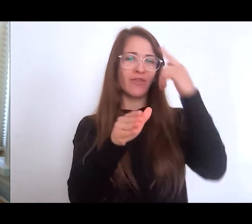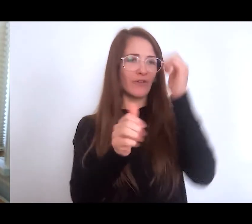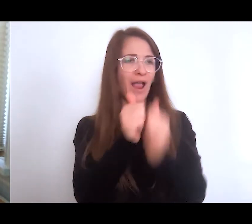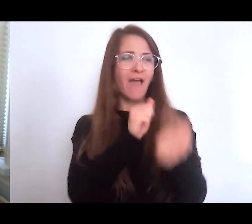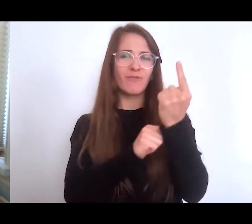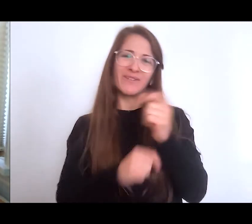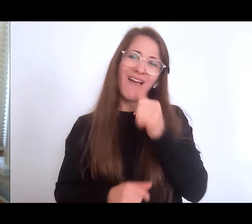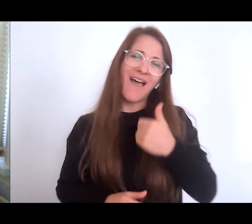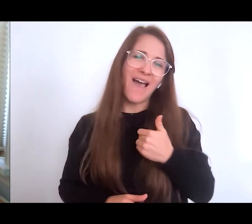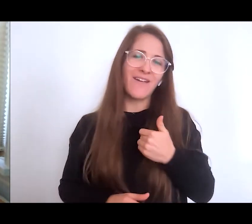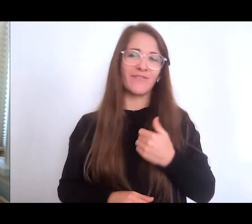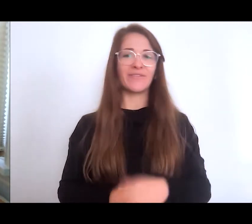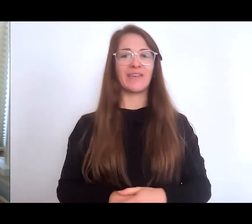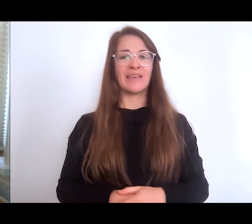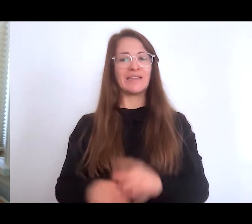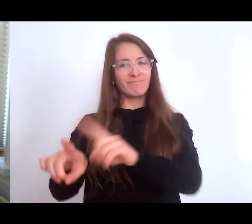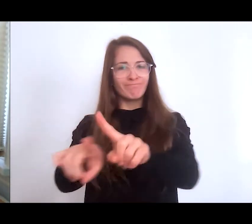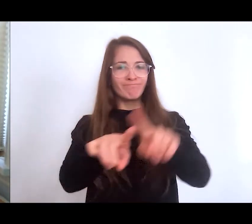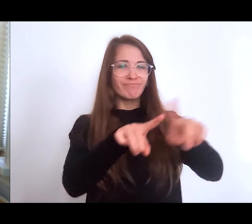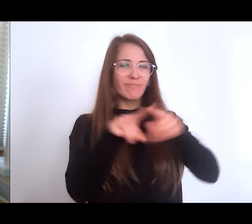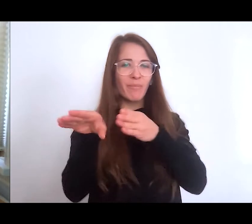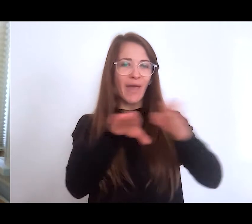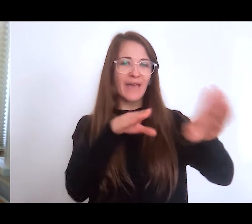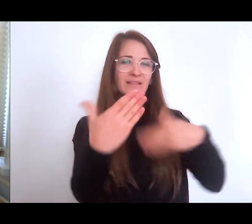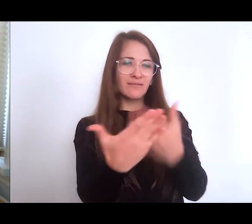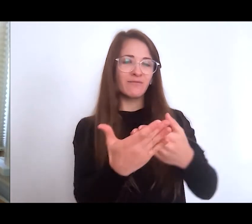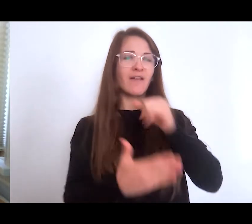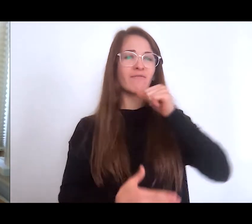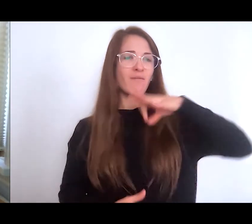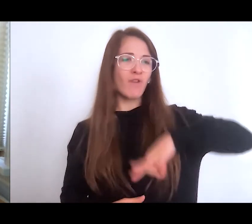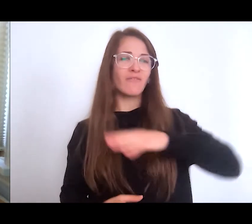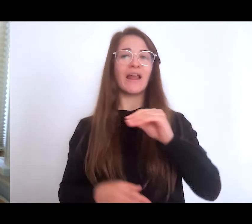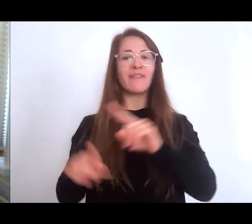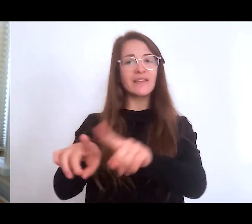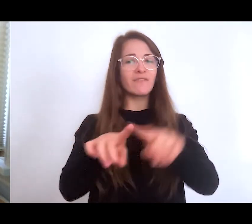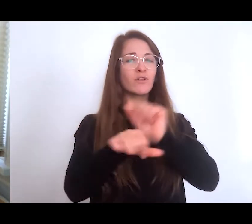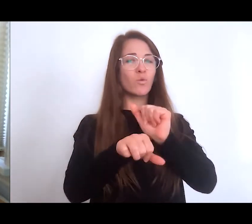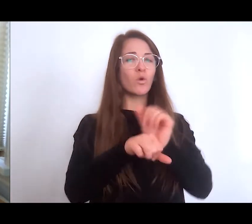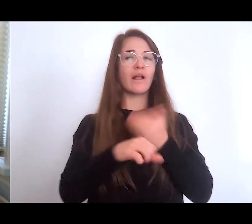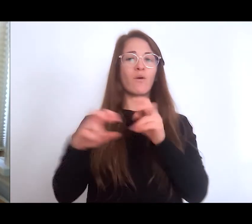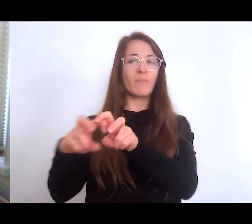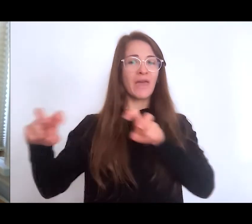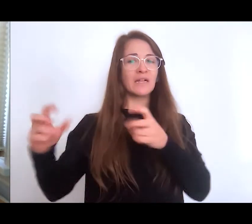ALL THAT LEADS TO THE ADVOCACY OR THE NONPROFIT WORK OR THE